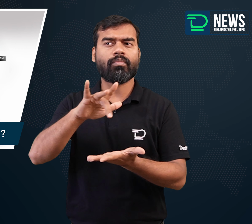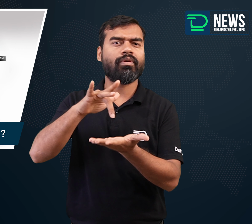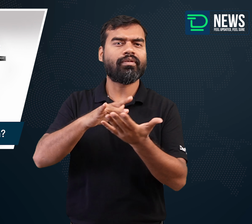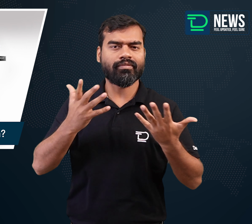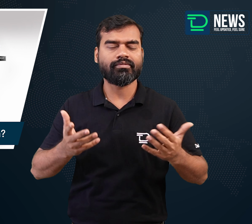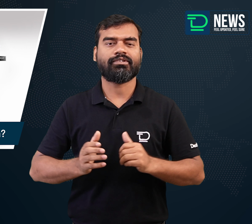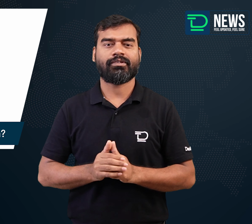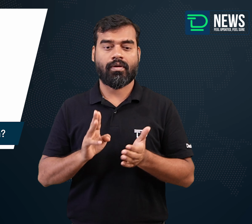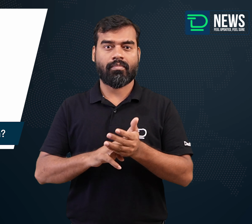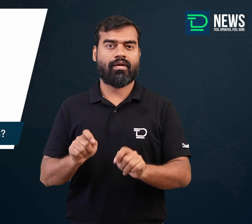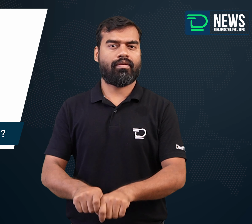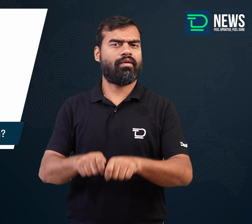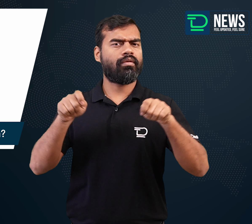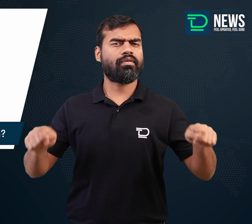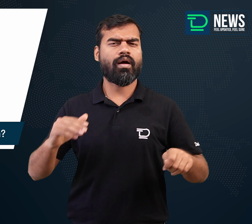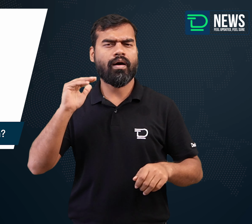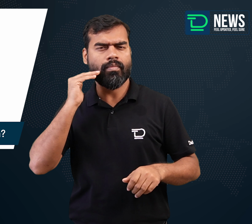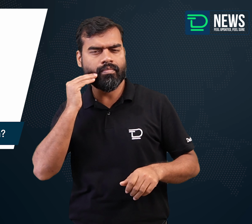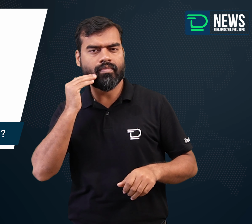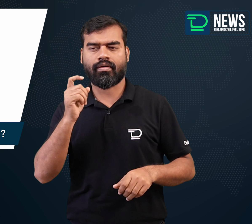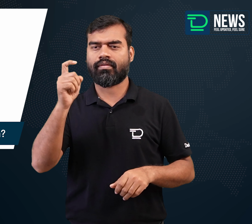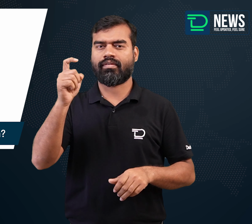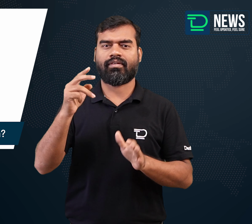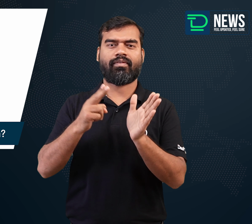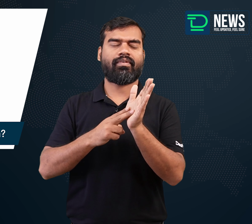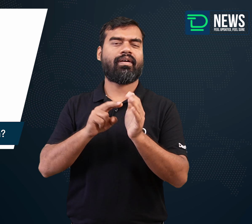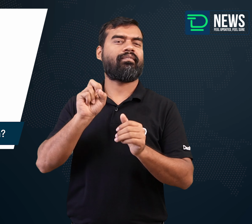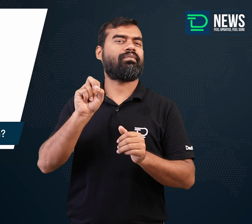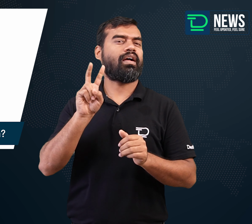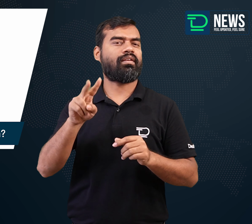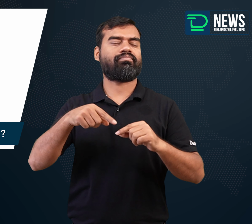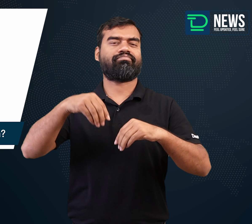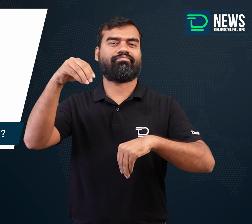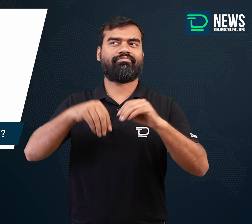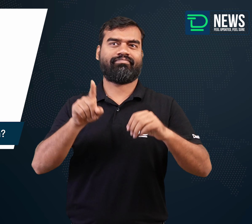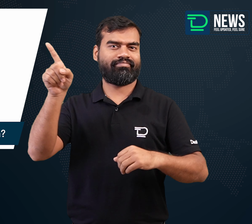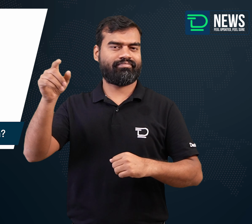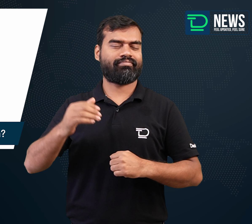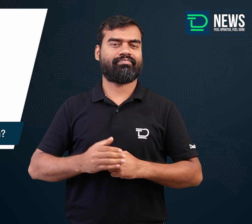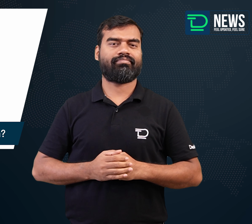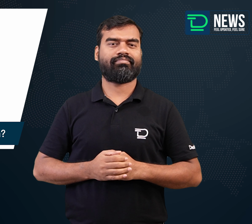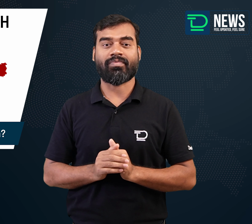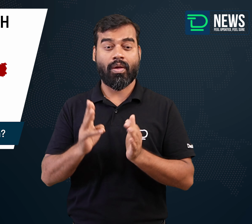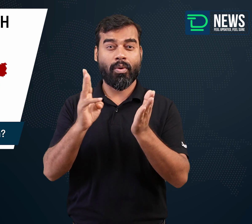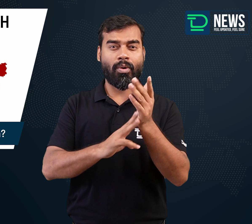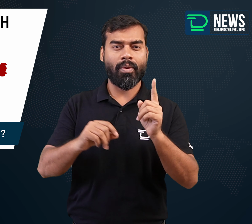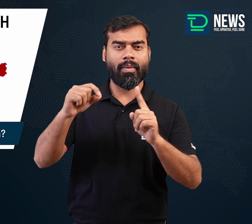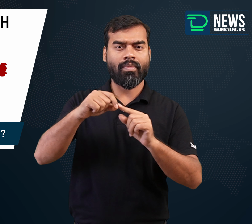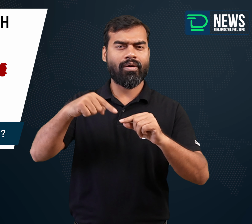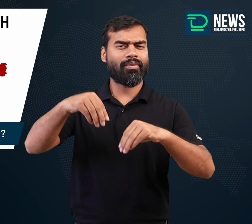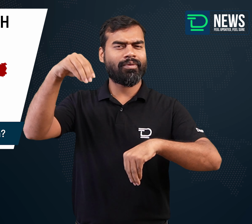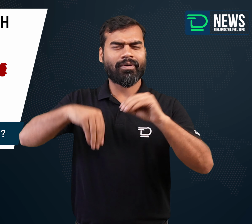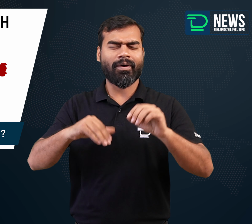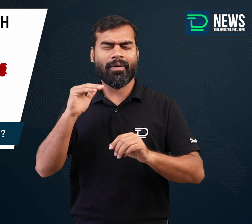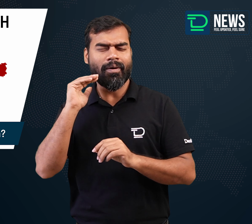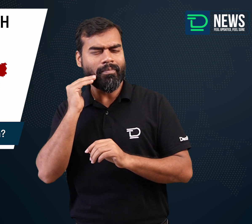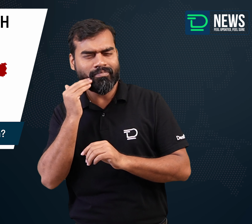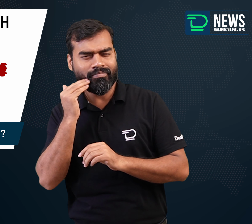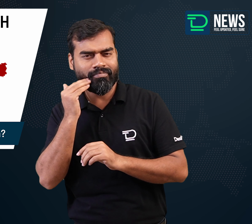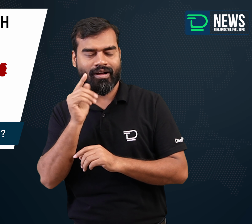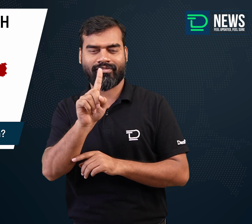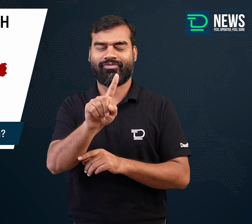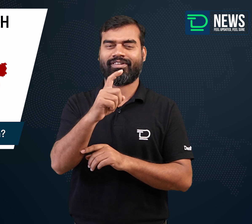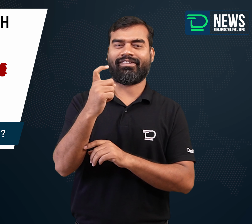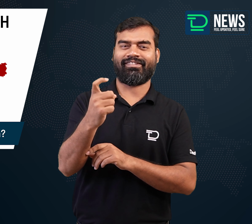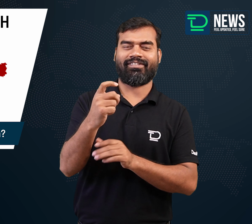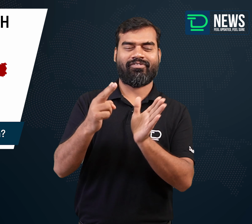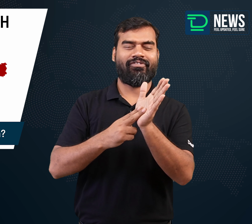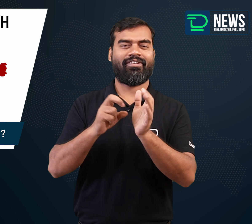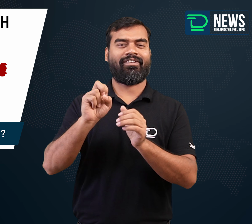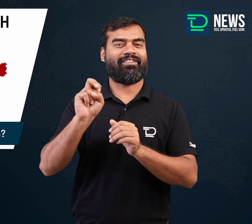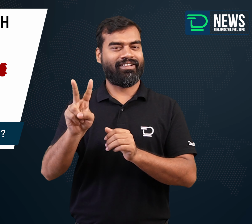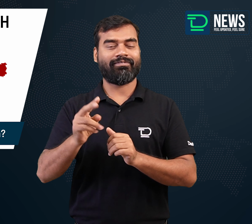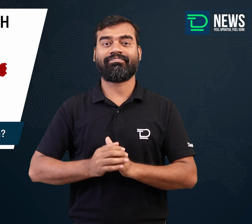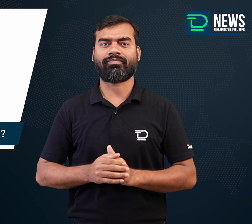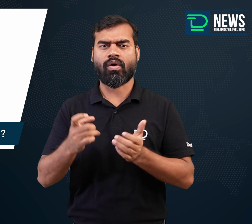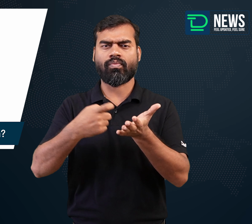Elections will be held in Mizoram on the 7th, Madhya Pradesh on the 17th,